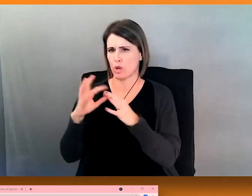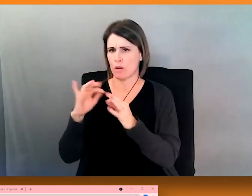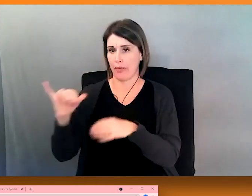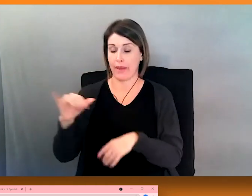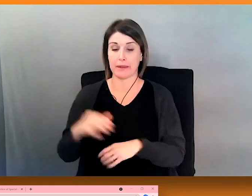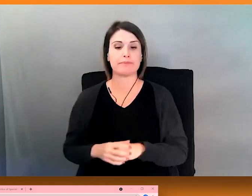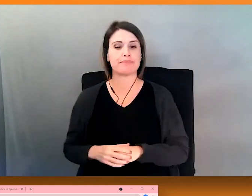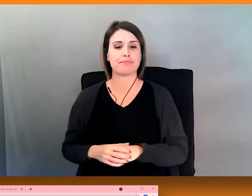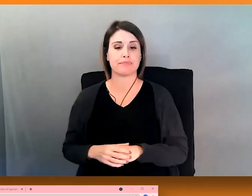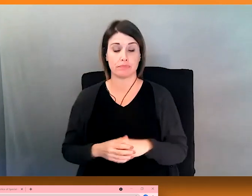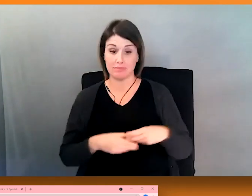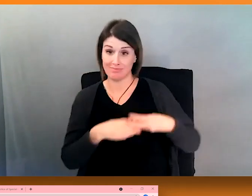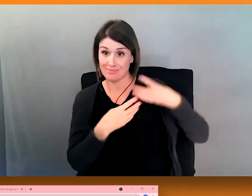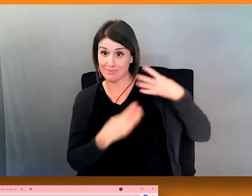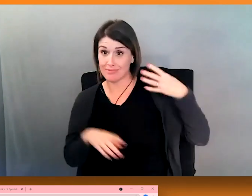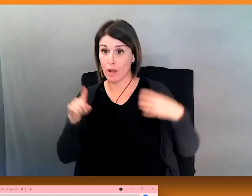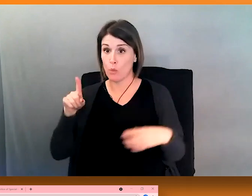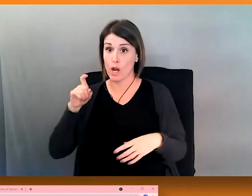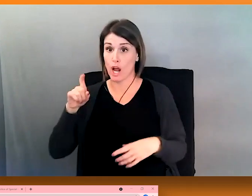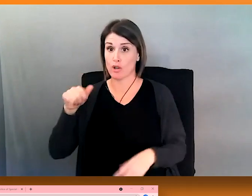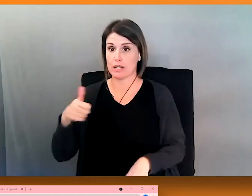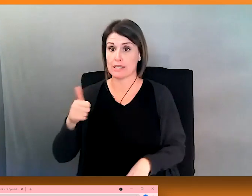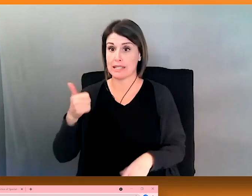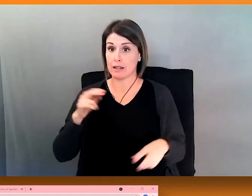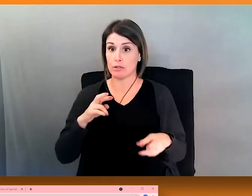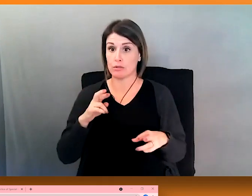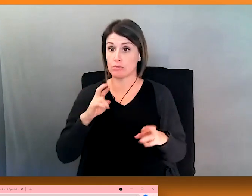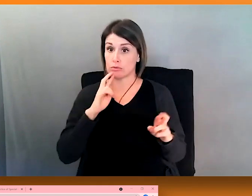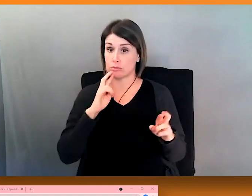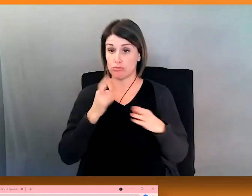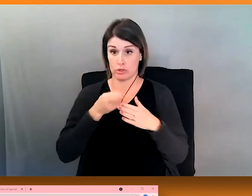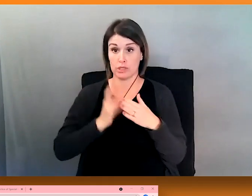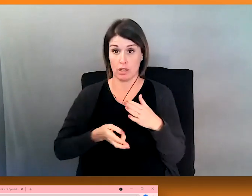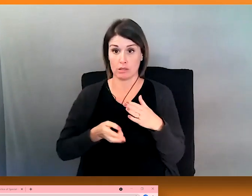So of these 110 results, I can export that...